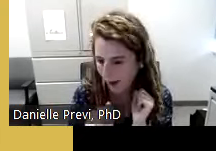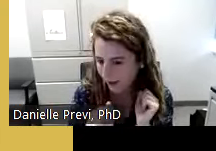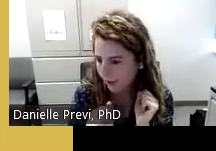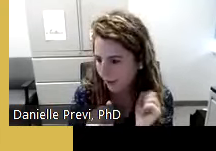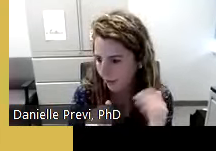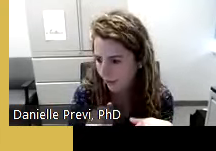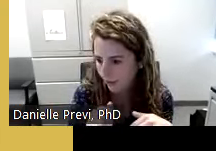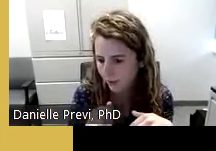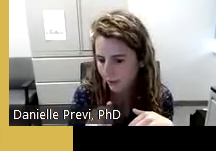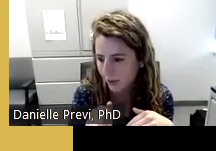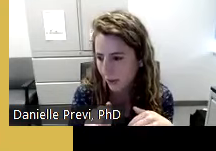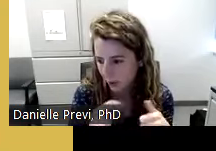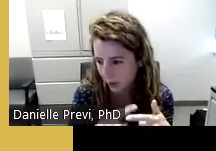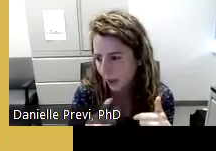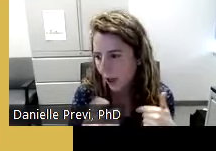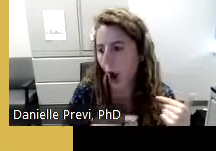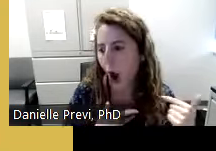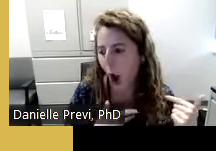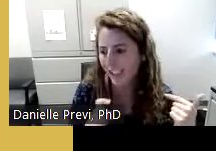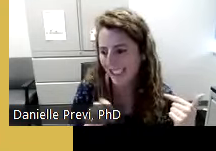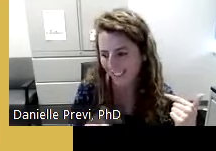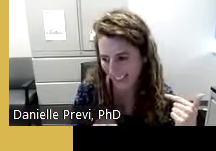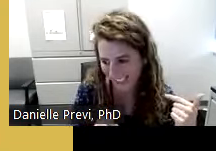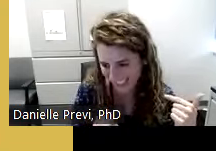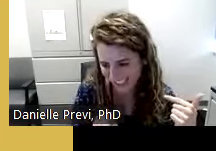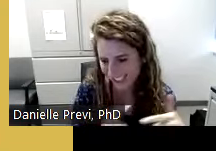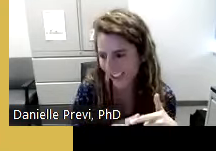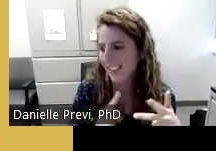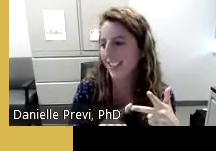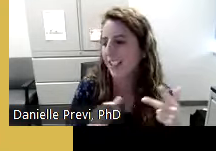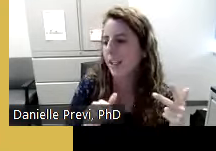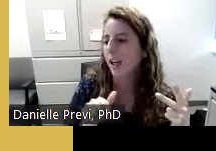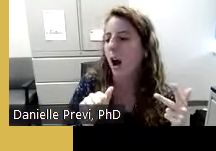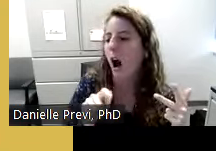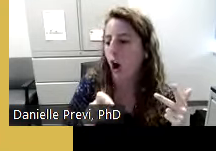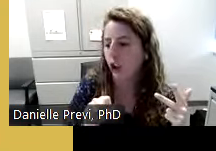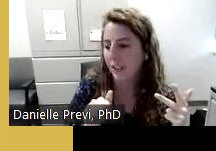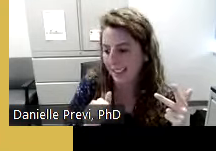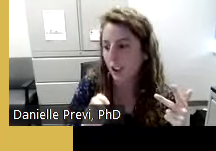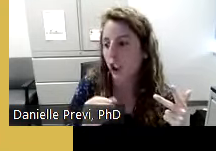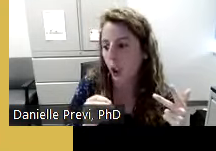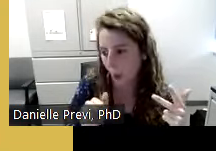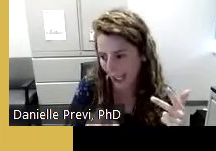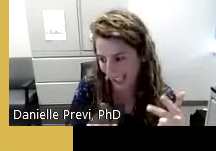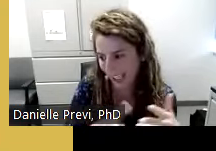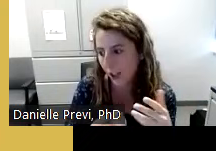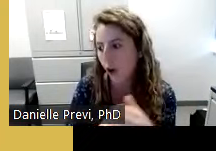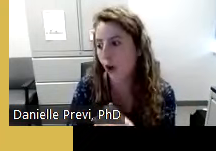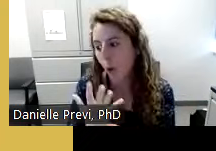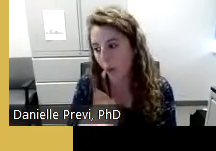so this is an acronym that relates to the possible things that could be effective; coloboma, heart defects, atresia,